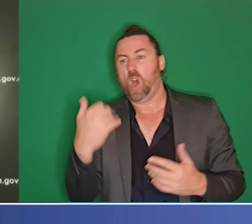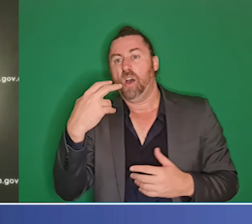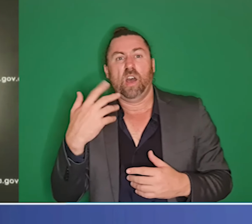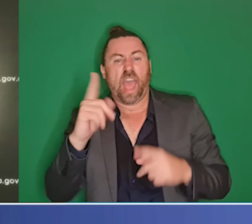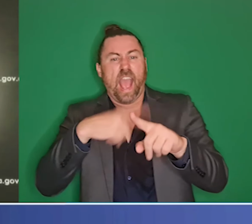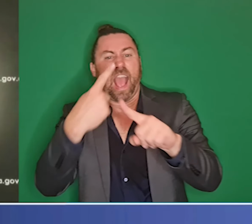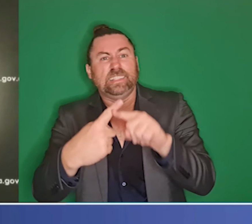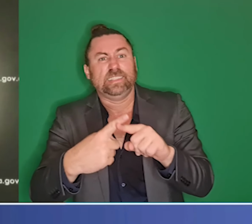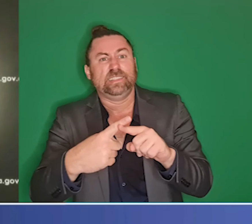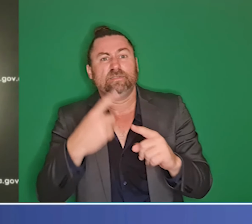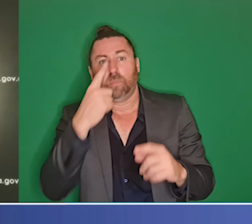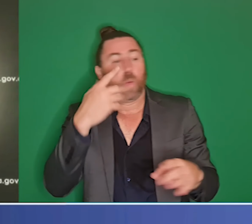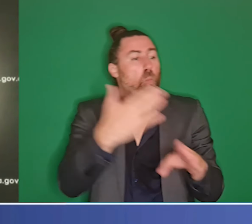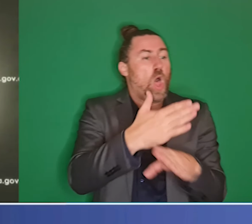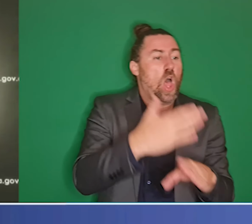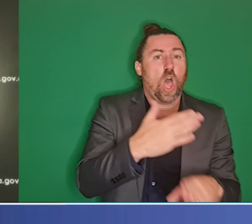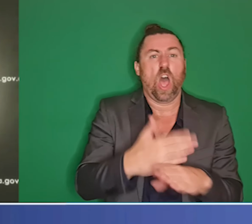that may have retired or left the sector.